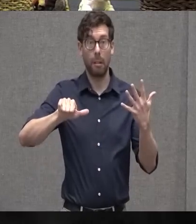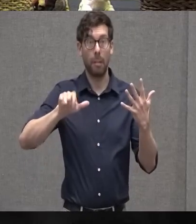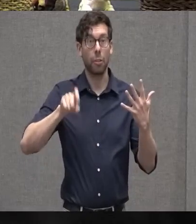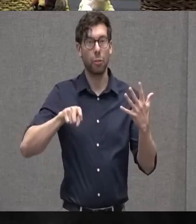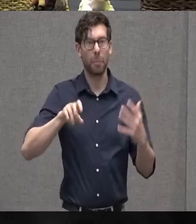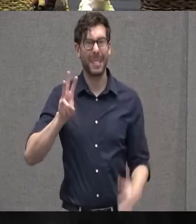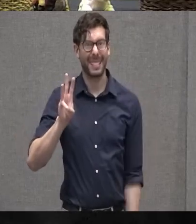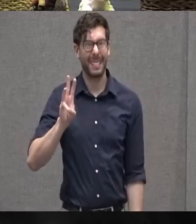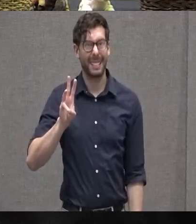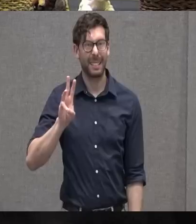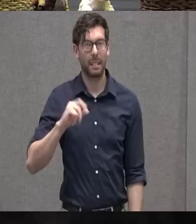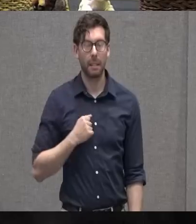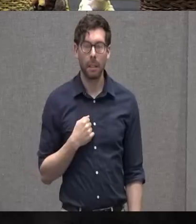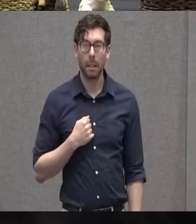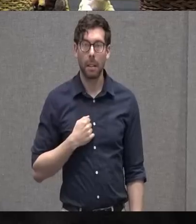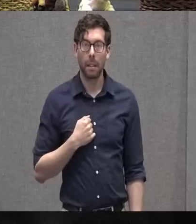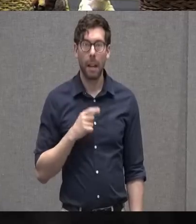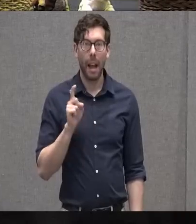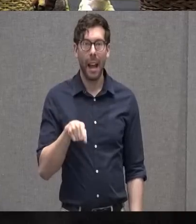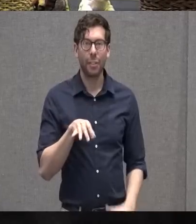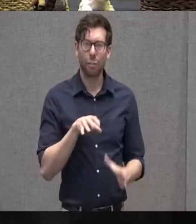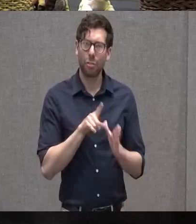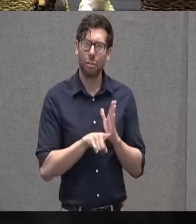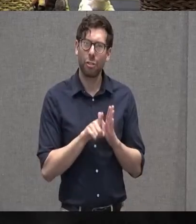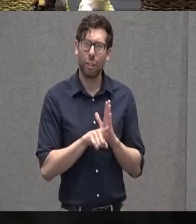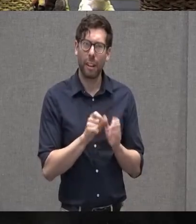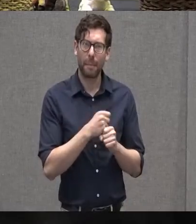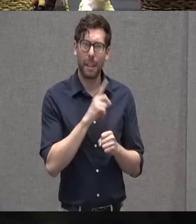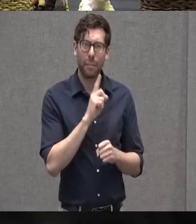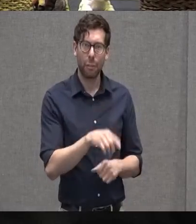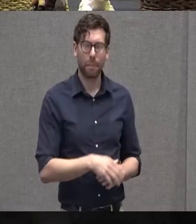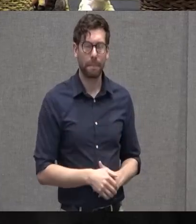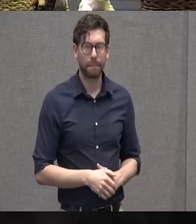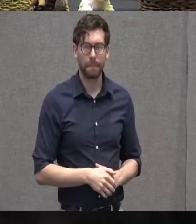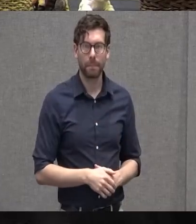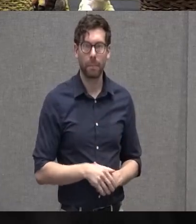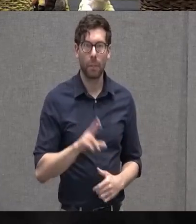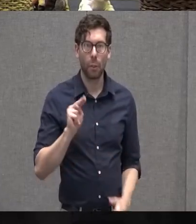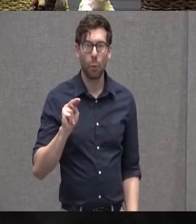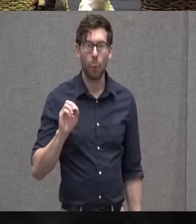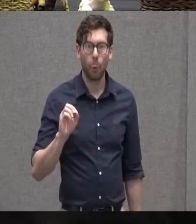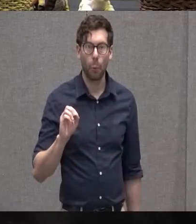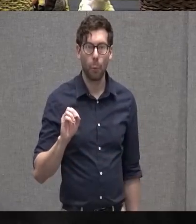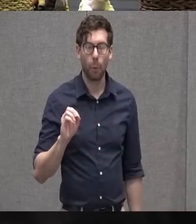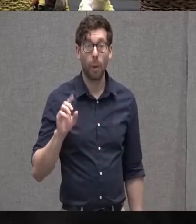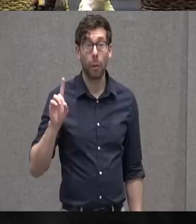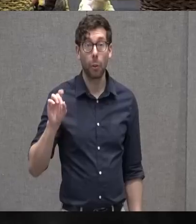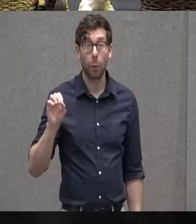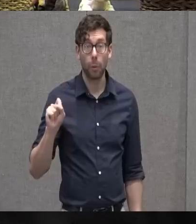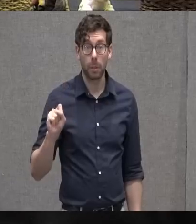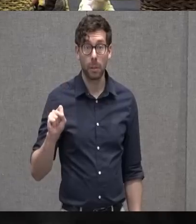I better check just to make sure, okay. (speaking in foreign language)